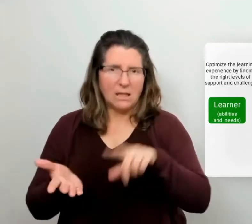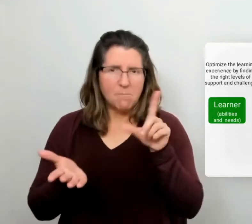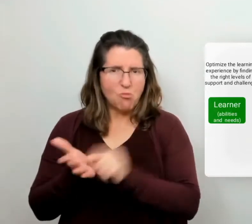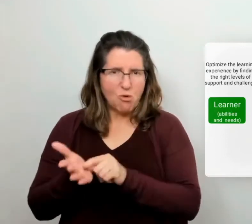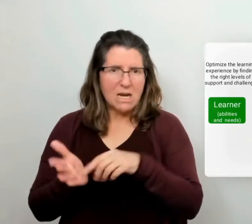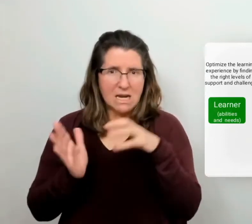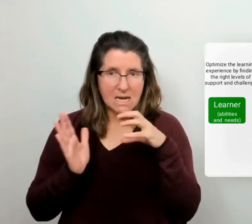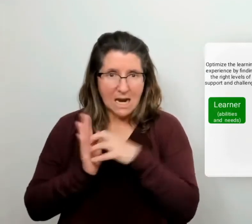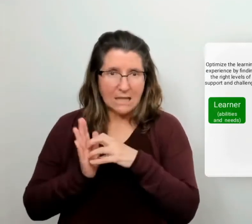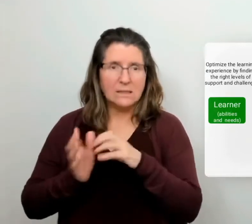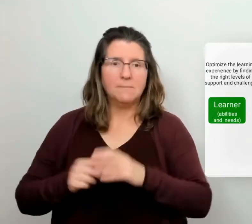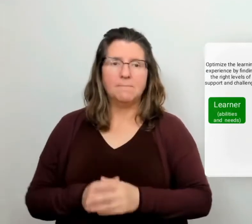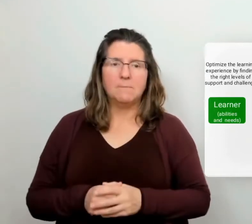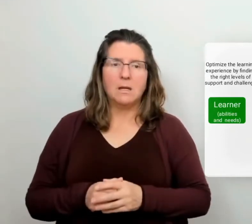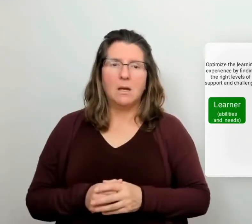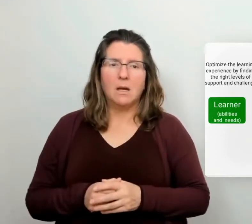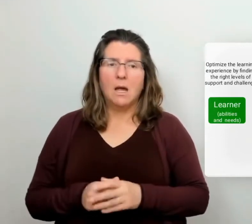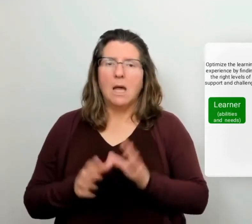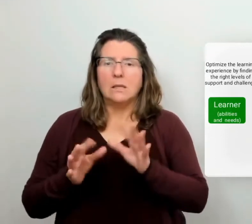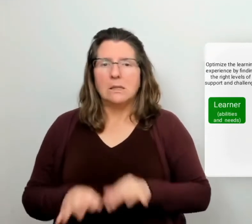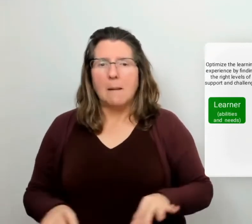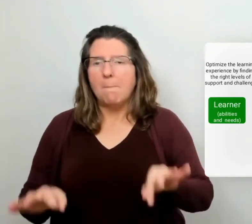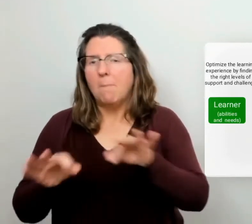In this case we're talking about printed text.